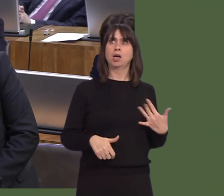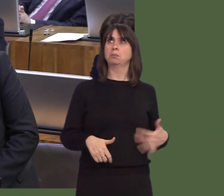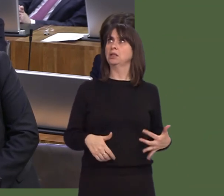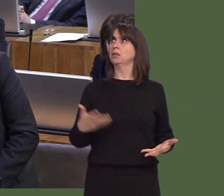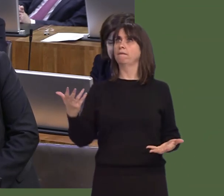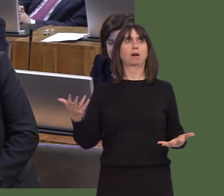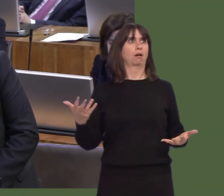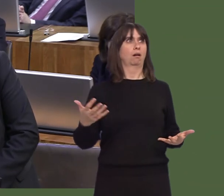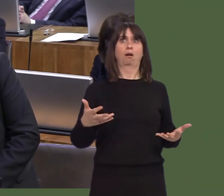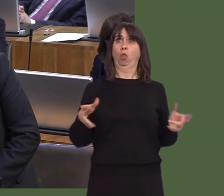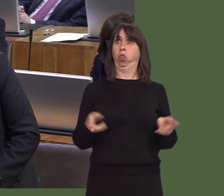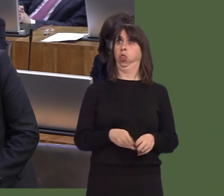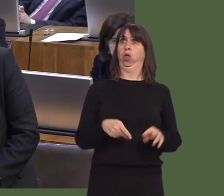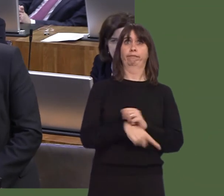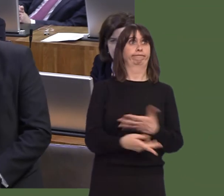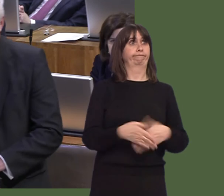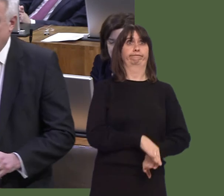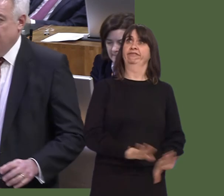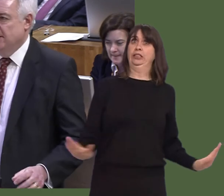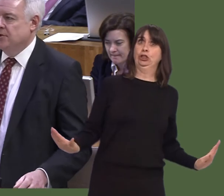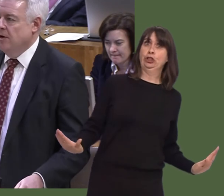the word you want to use, in any event.